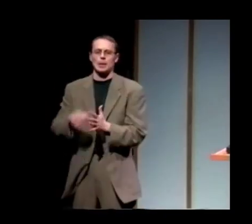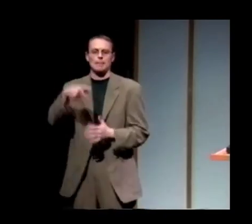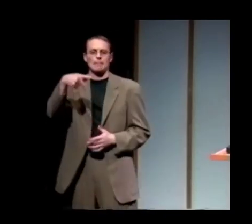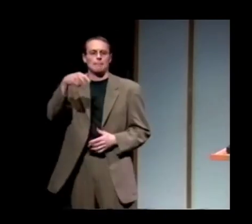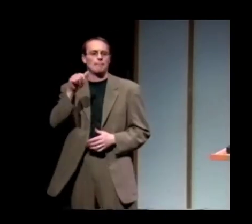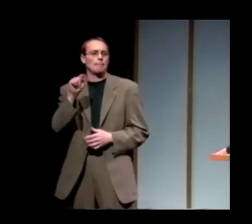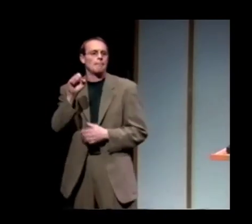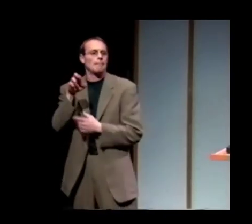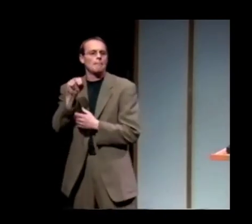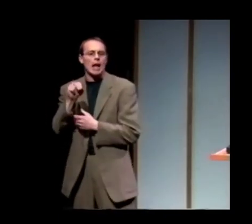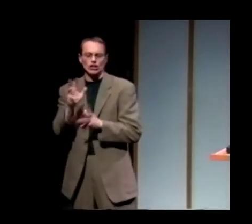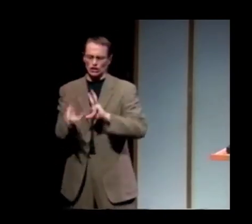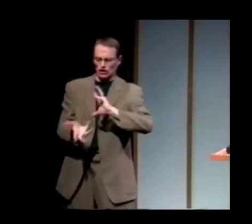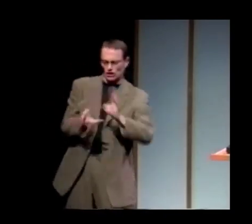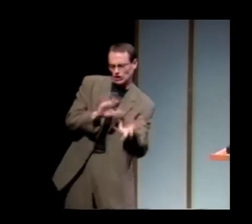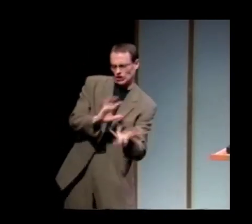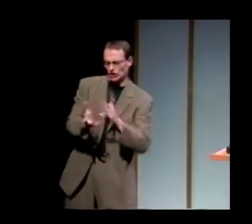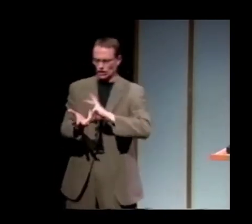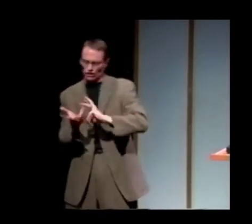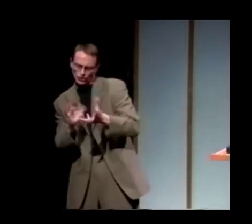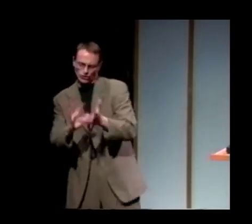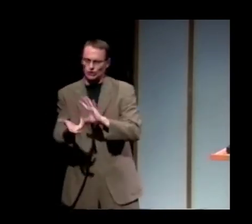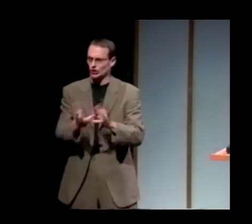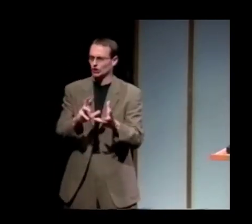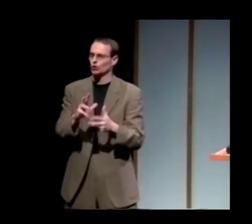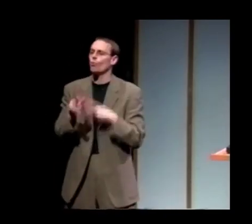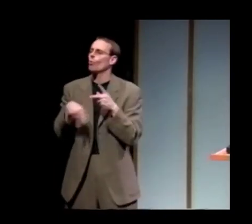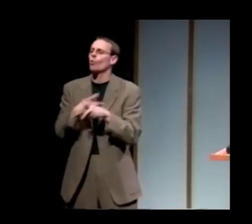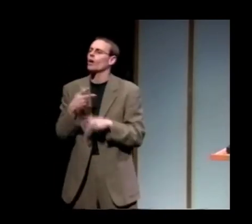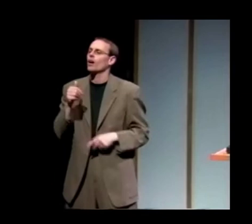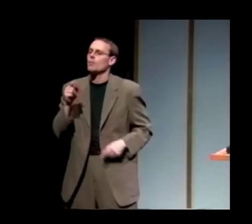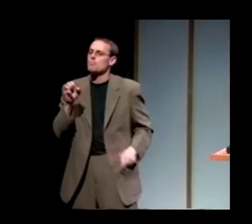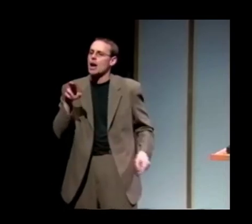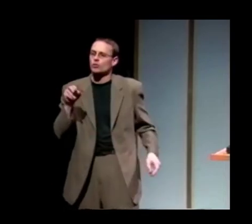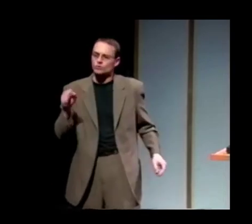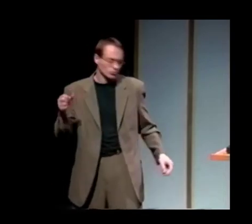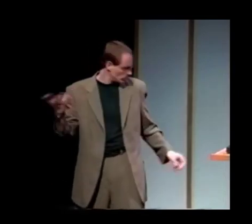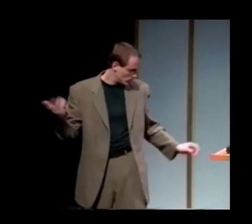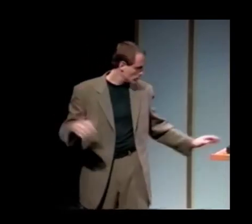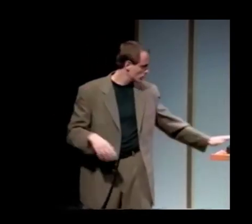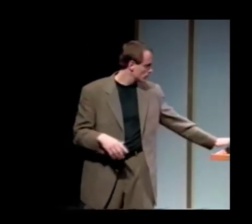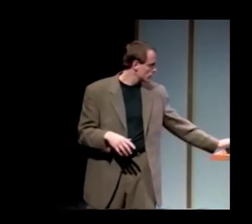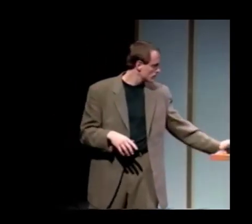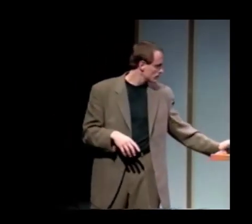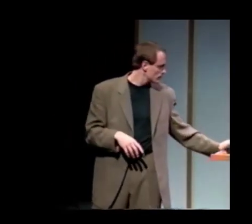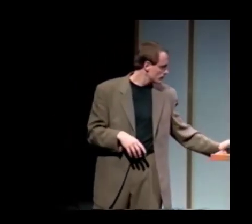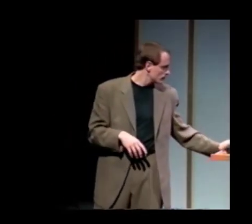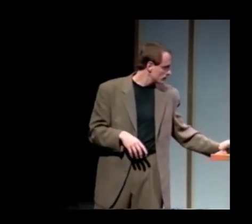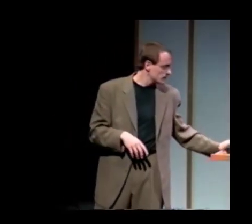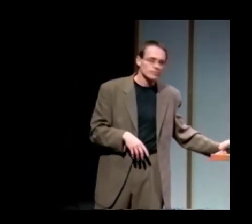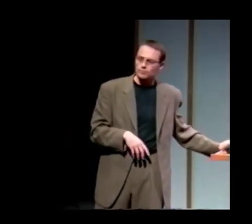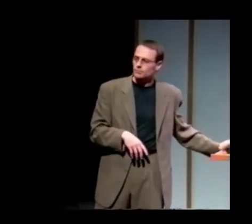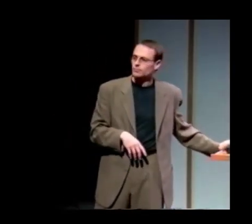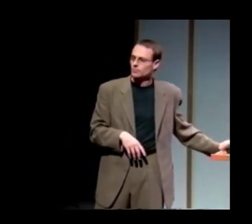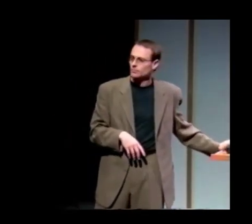THERE'S AN EMPHASIS ON PATTERNS. SO "WHAT KIND OF PATTERNS?" IS THE NEXT QUESTION.